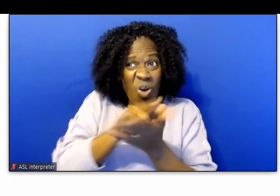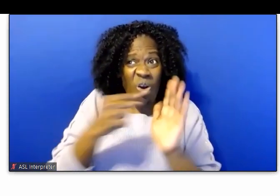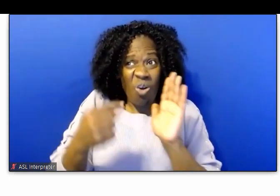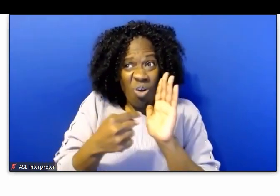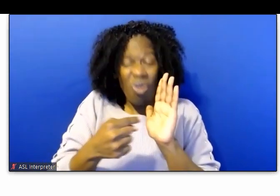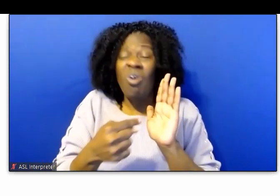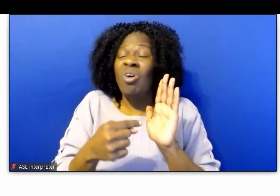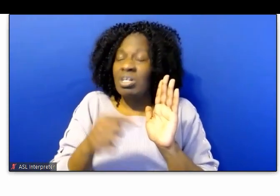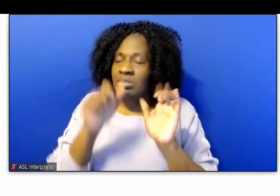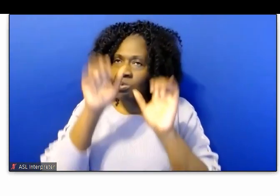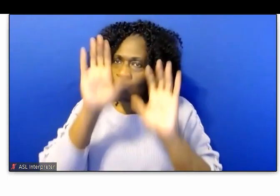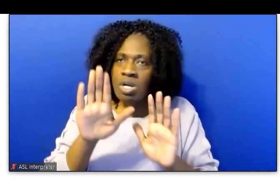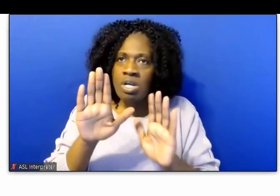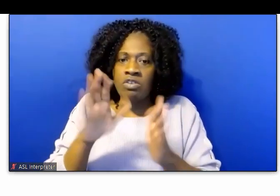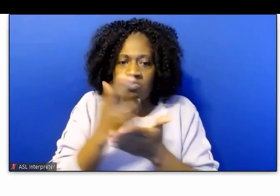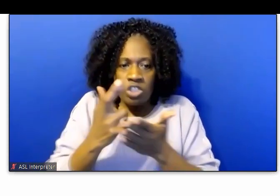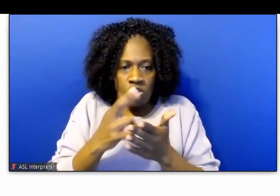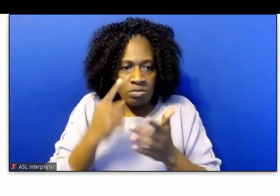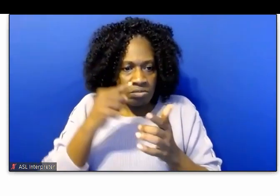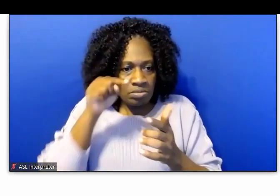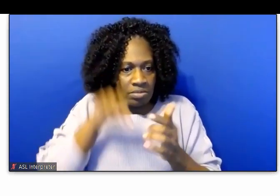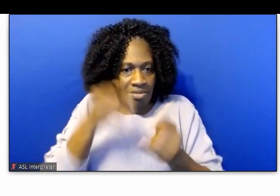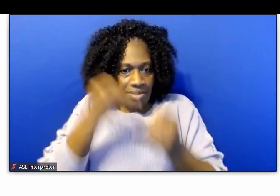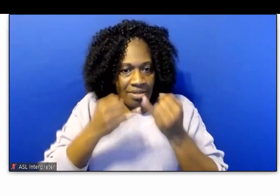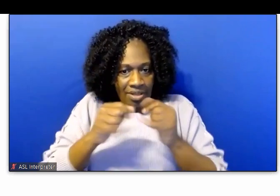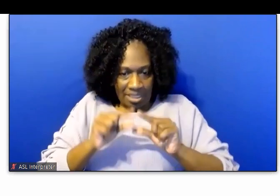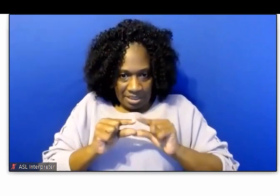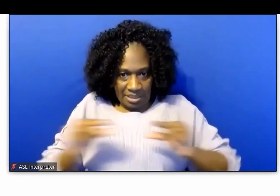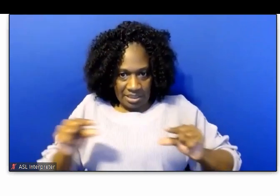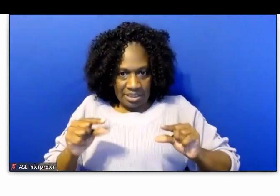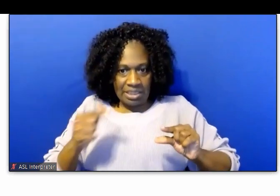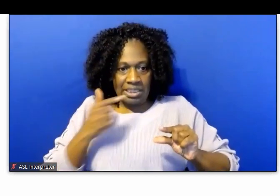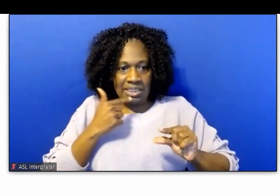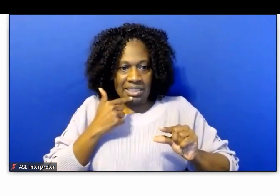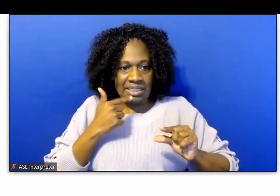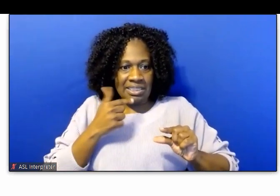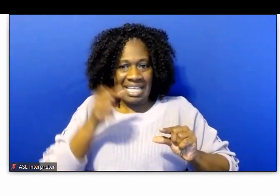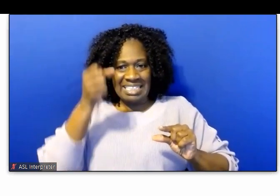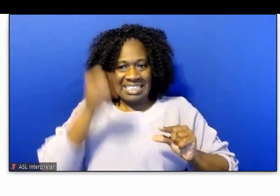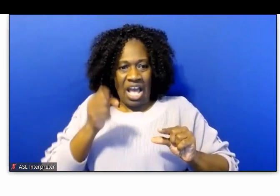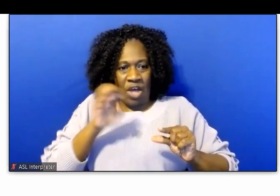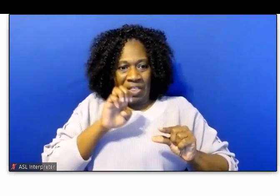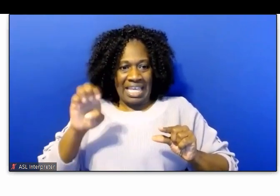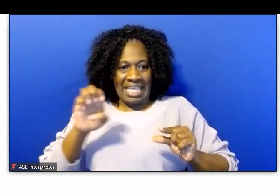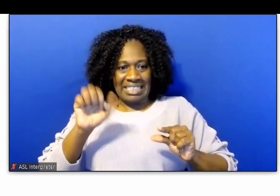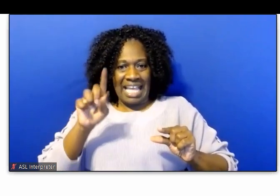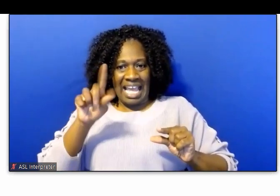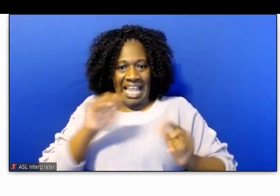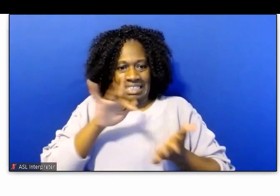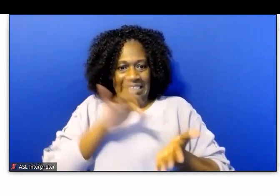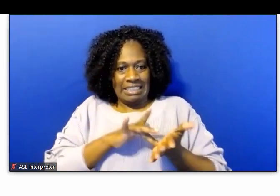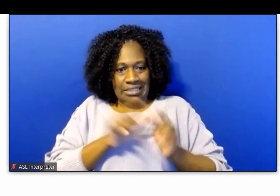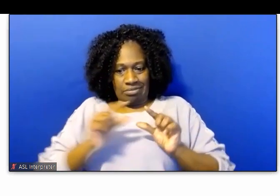There's a wonderful resource at the bottom of this slide with the Southeast ADA Center. The phone number and web address.